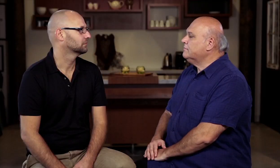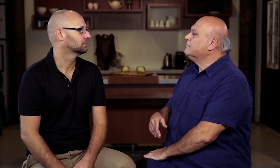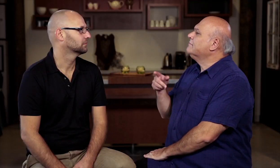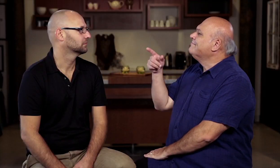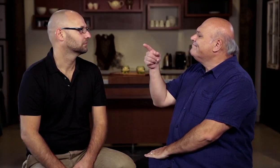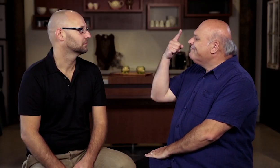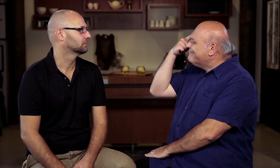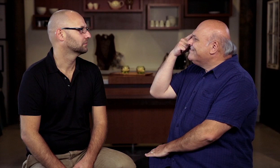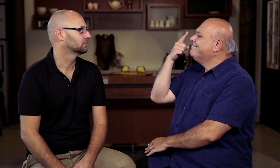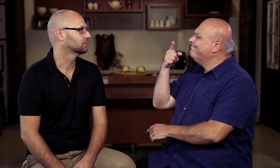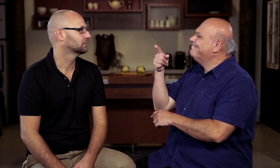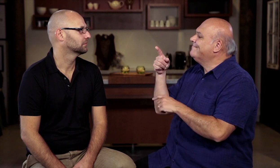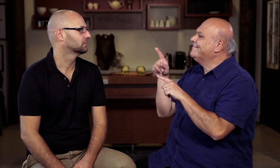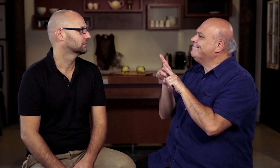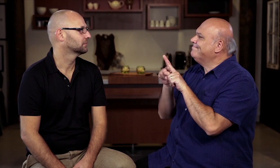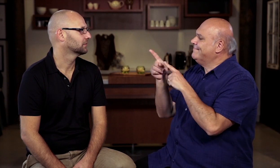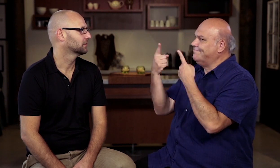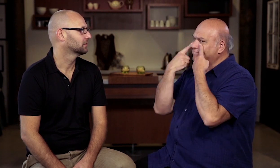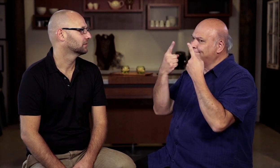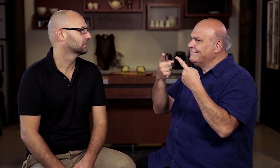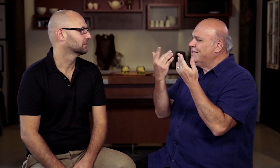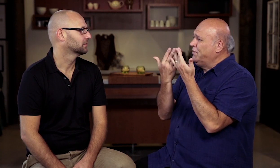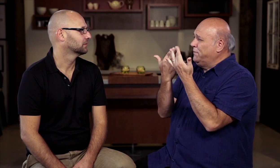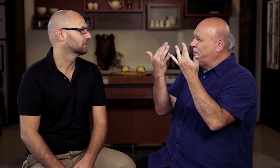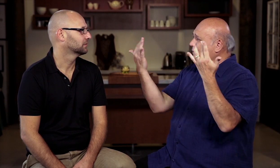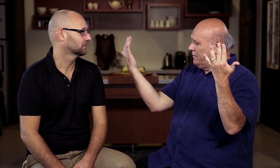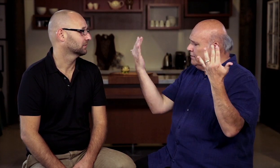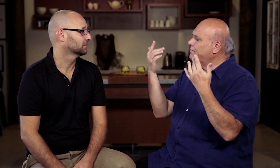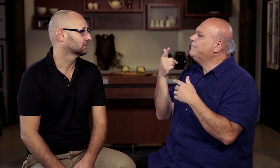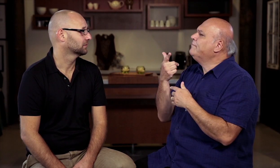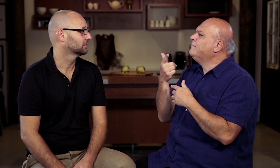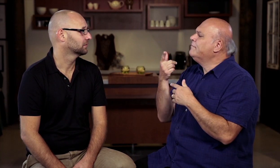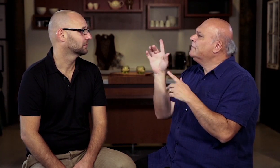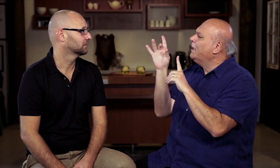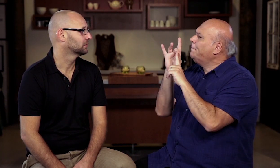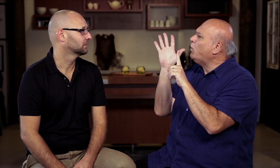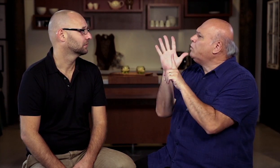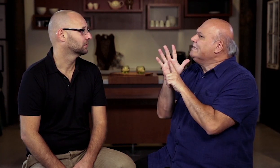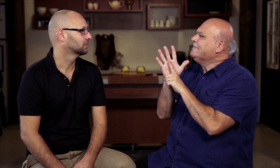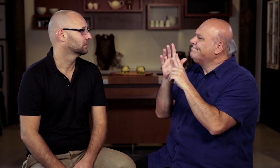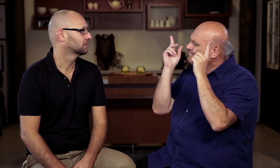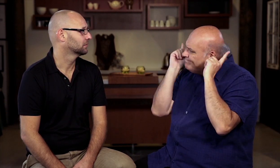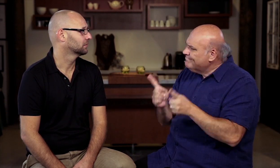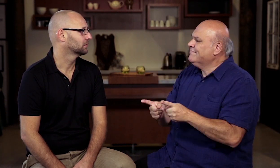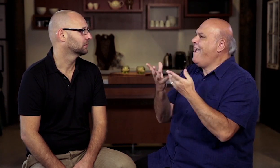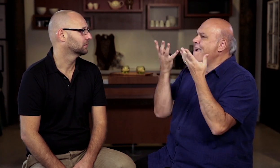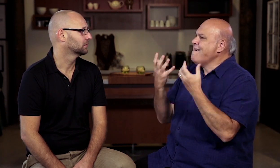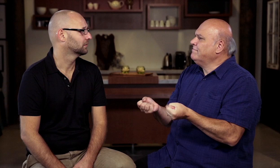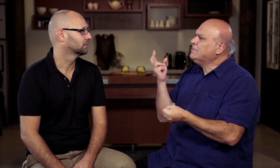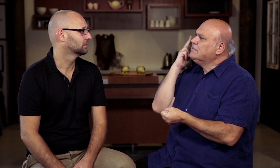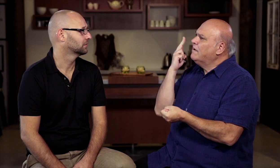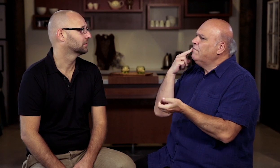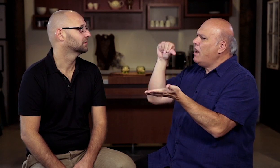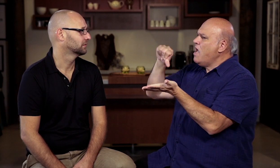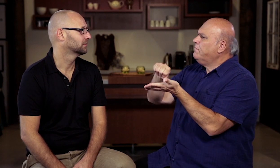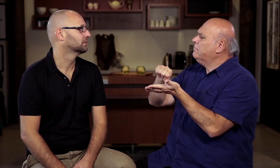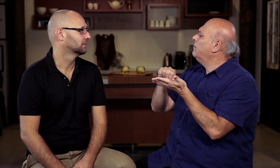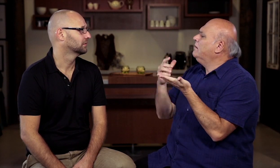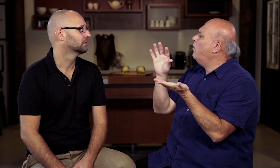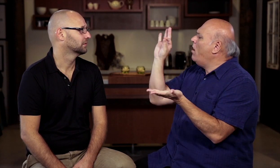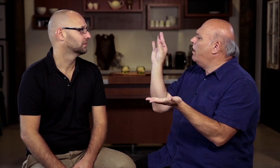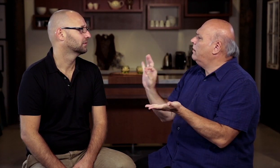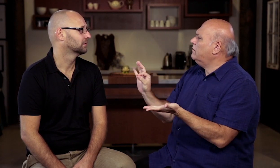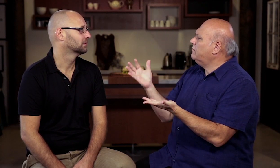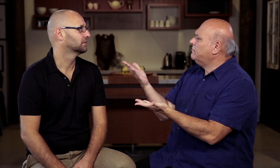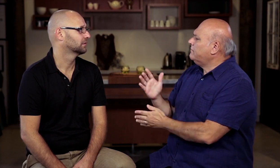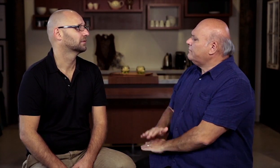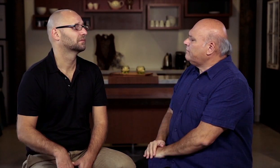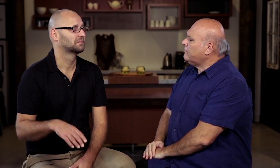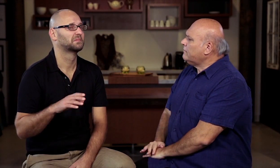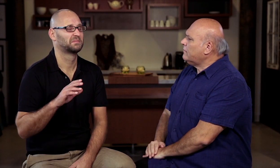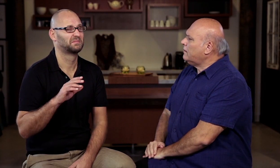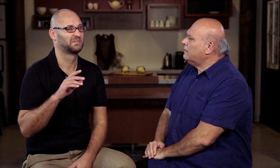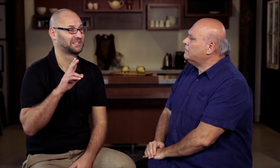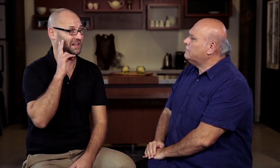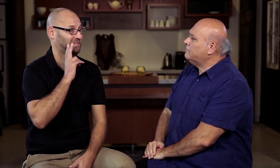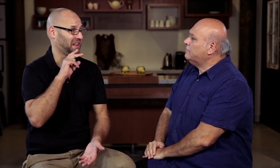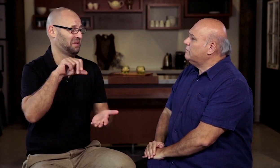How important is it to have a Deaf Club? And if so, why? Deaf Clubs are important!